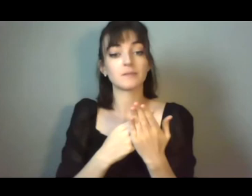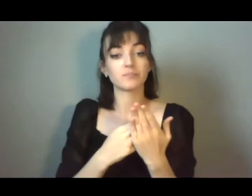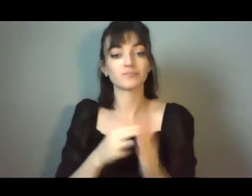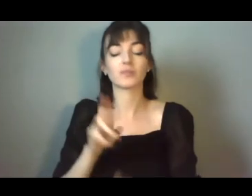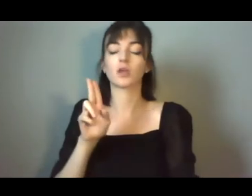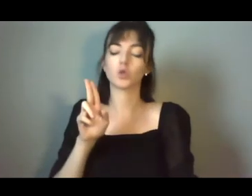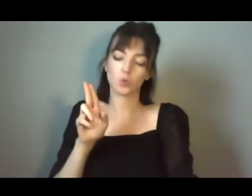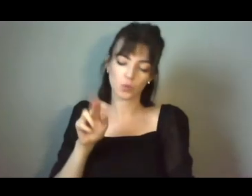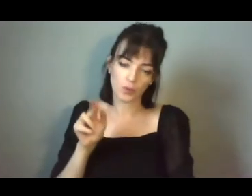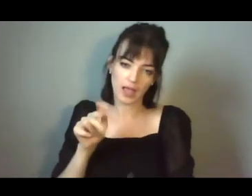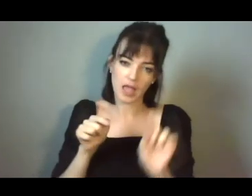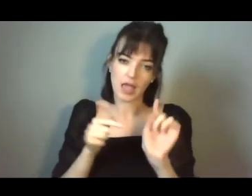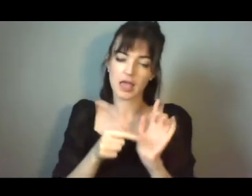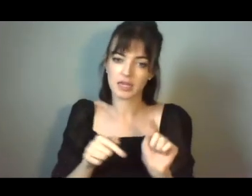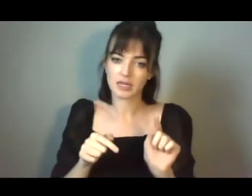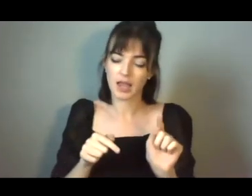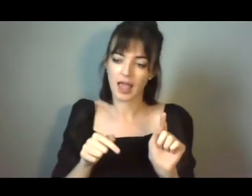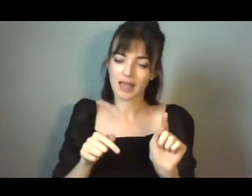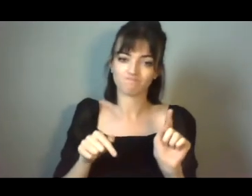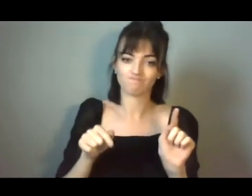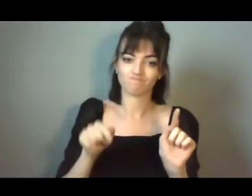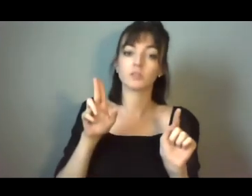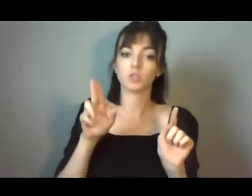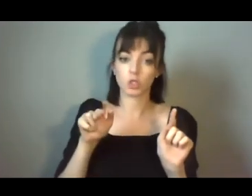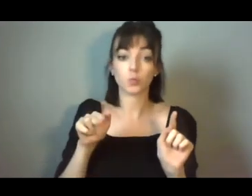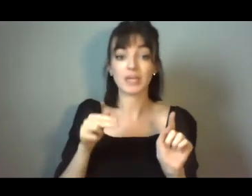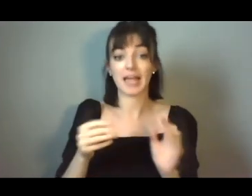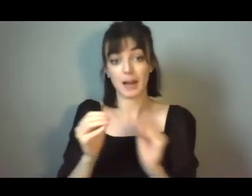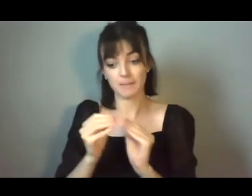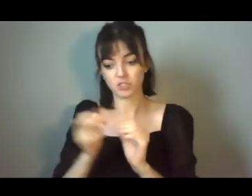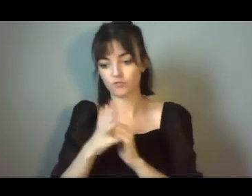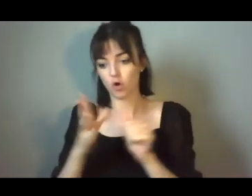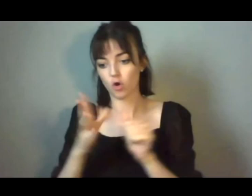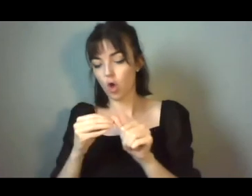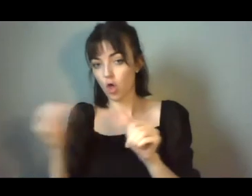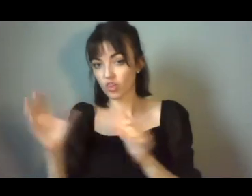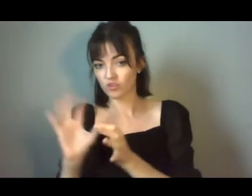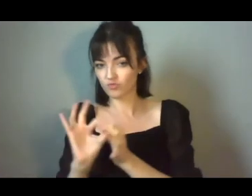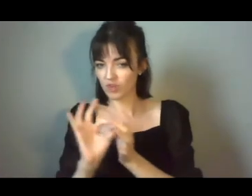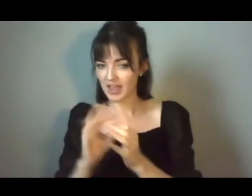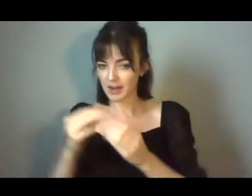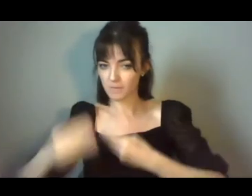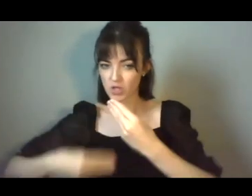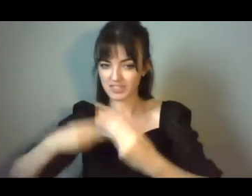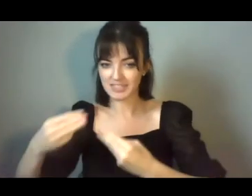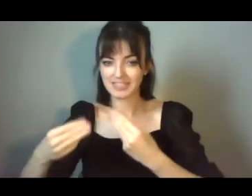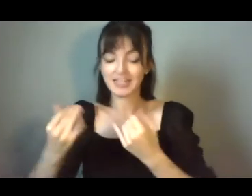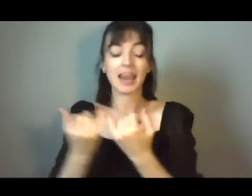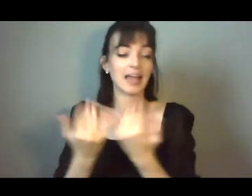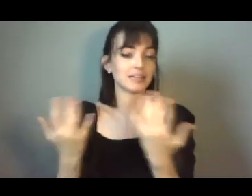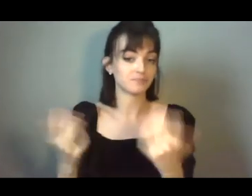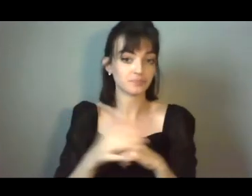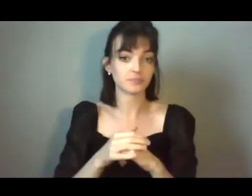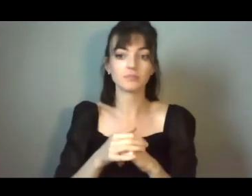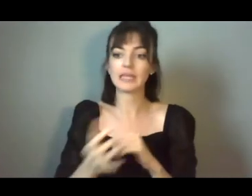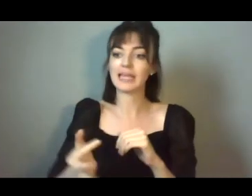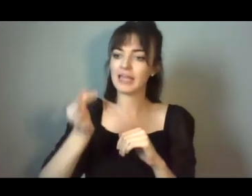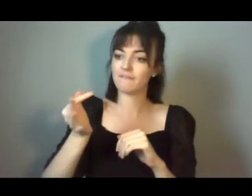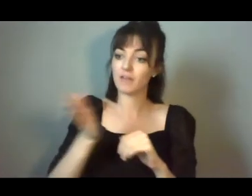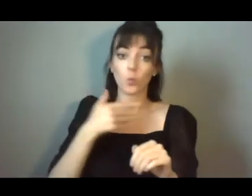in other related proceedings. We can sort of stage an intervention, we can try and say to